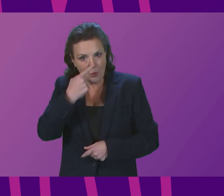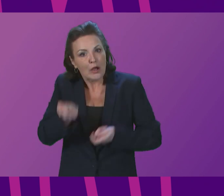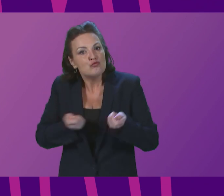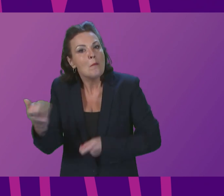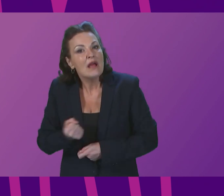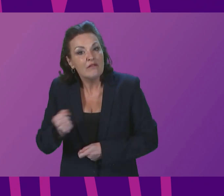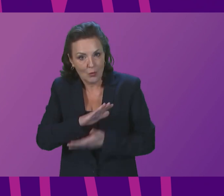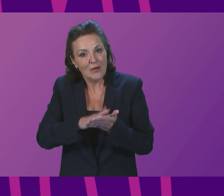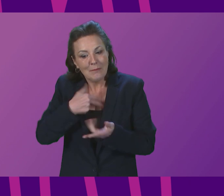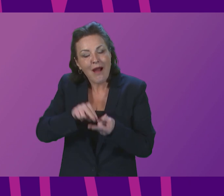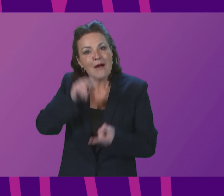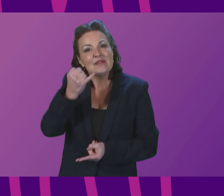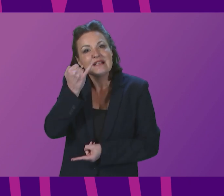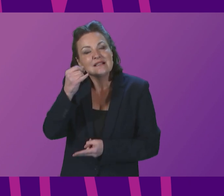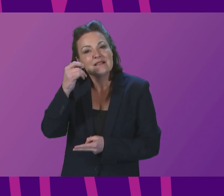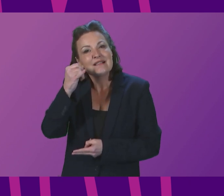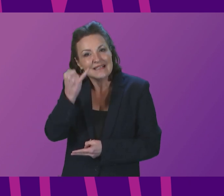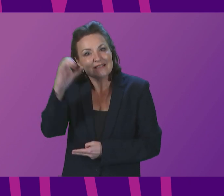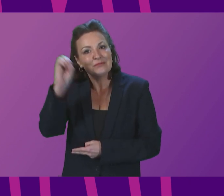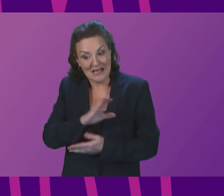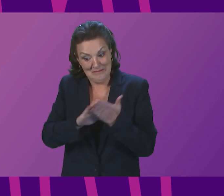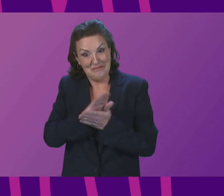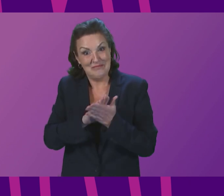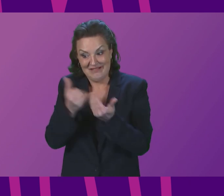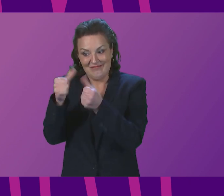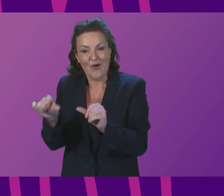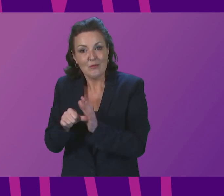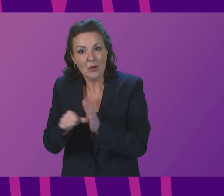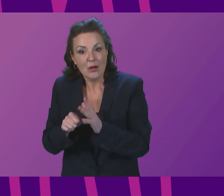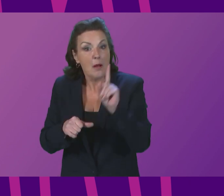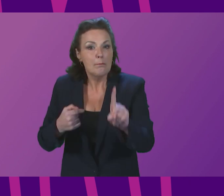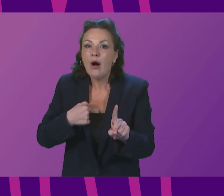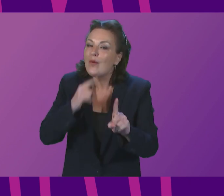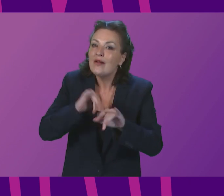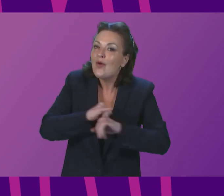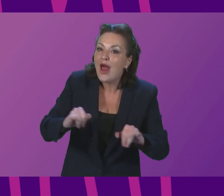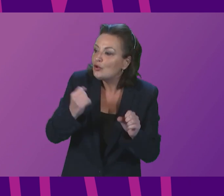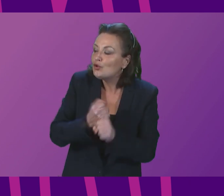The reason why we cannot do that for the main benefits such as universal credit is that